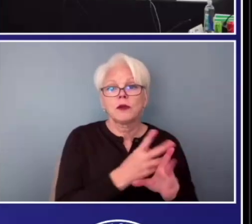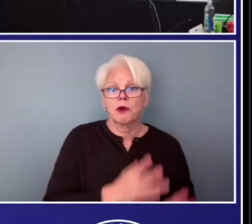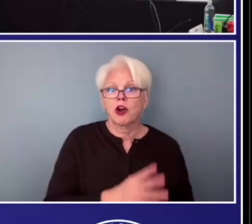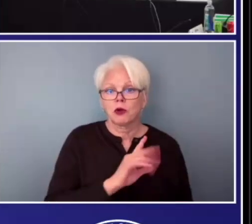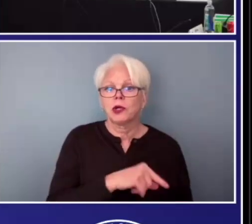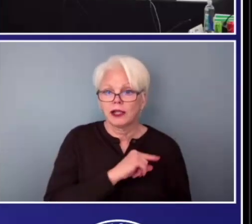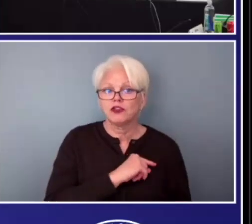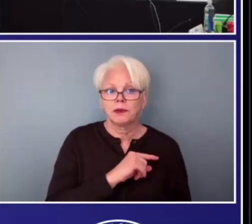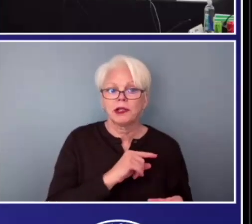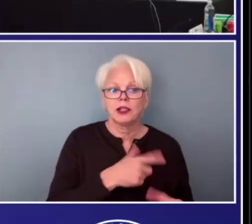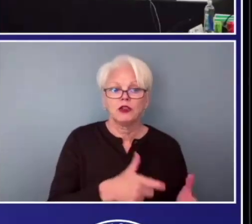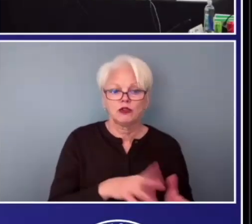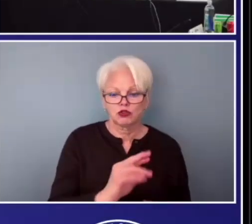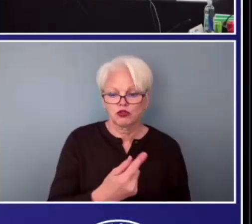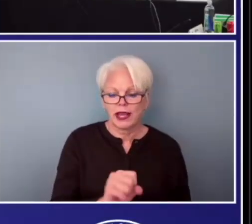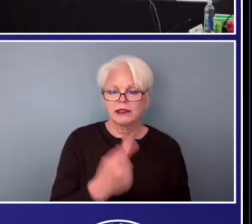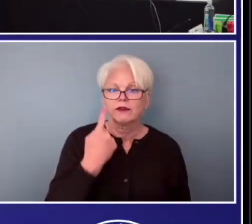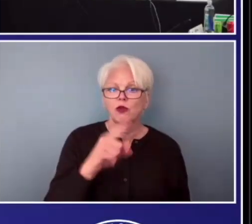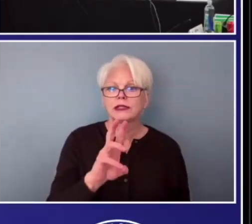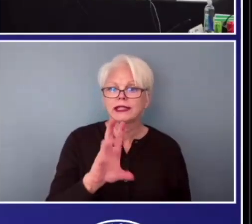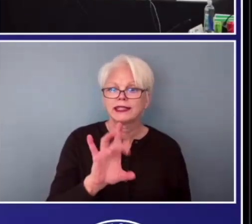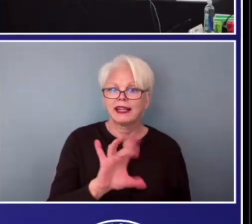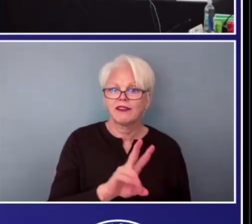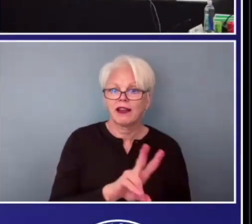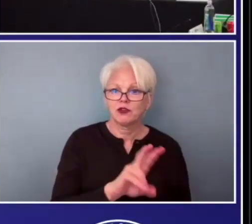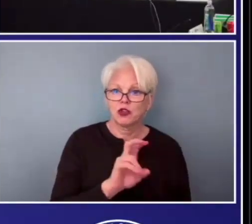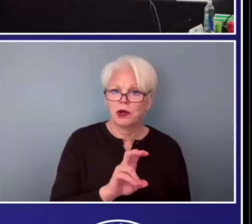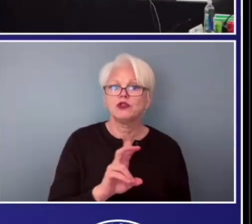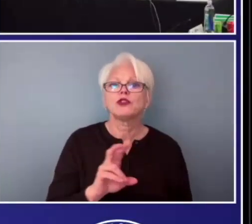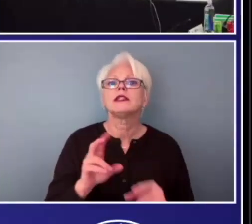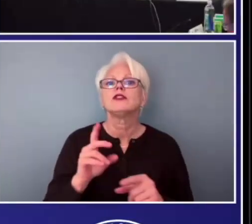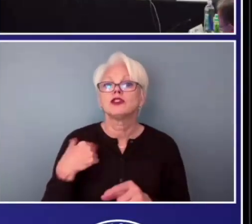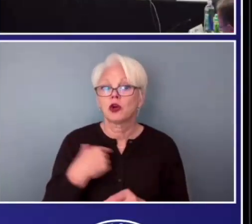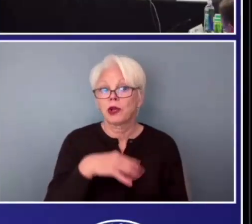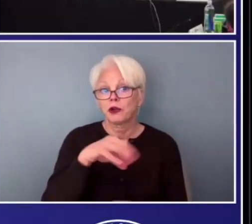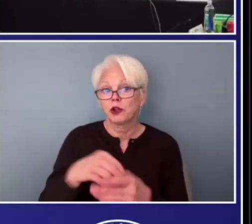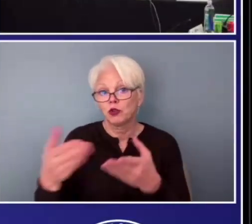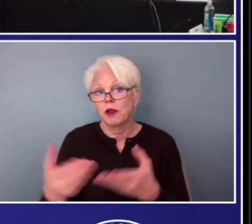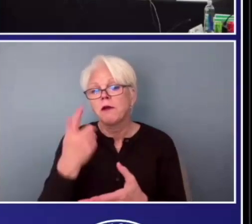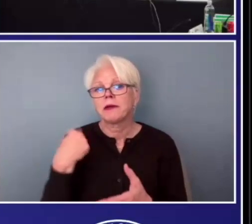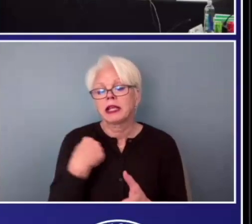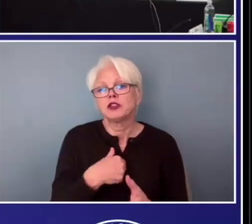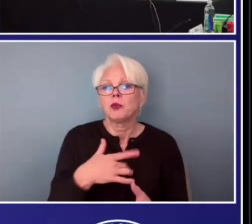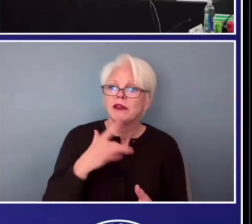in 685.200. We are including it here because we felt like it was important enough,